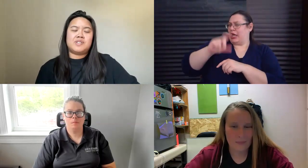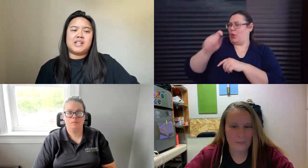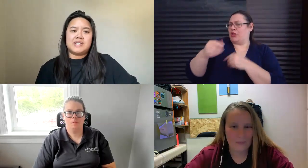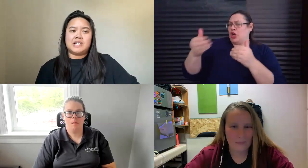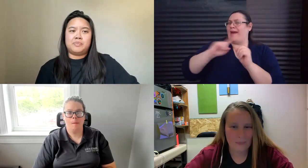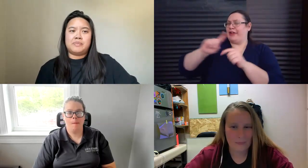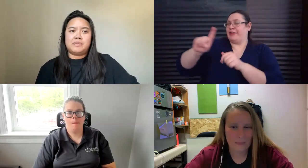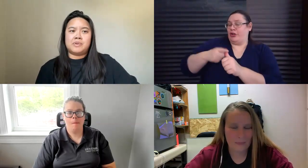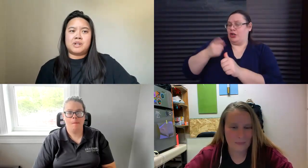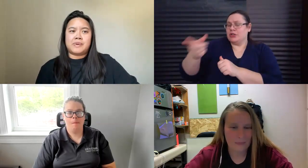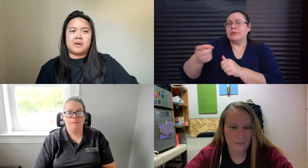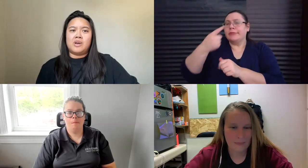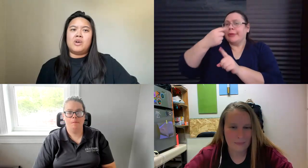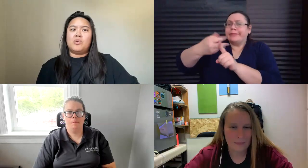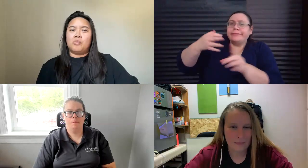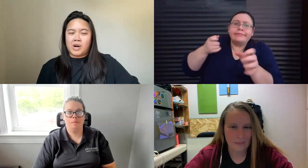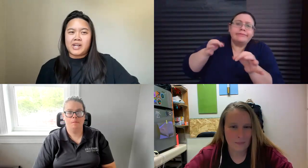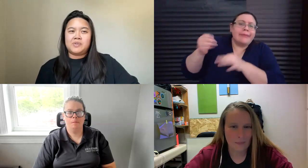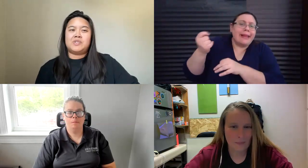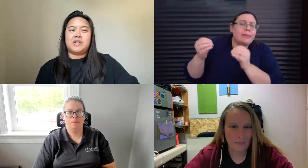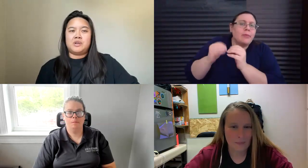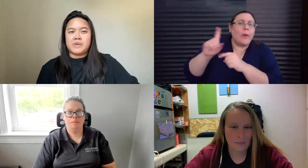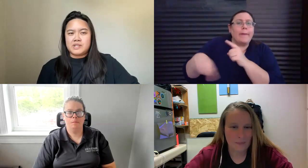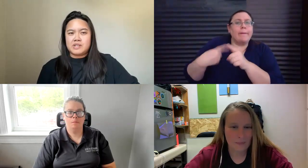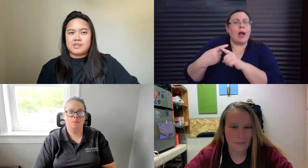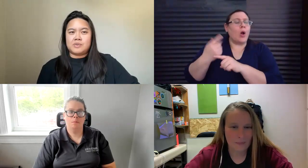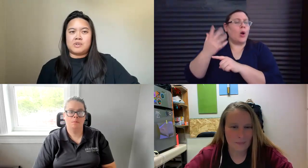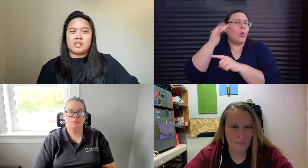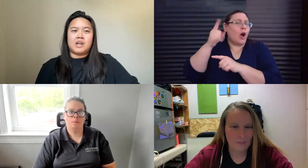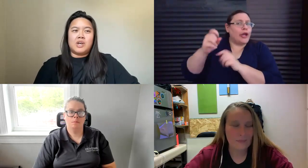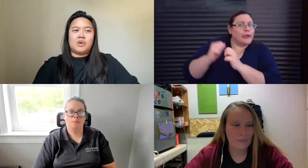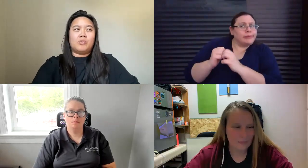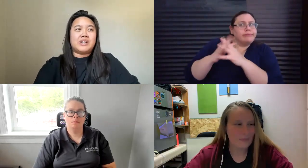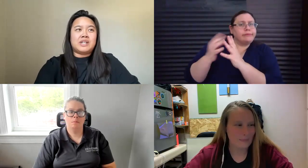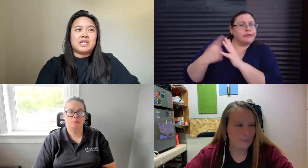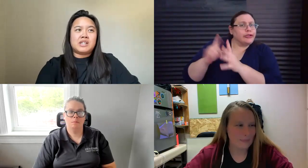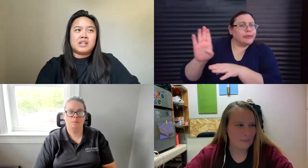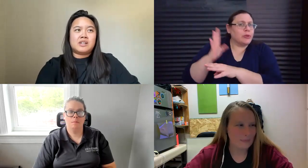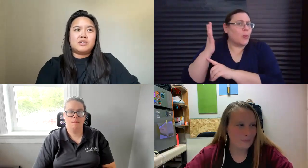Can you just tell us a little bit more about why you started your business or what need